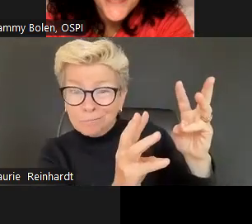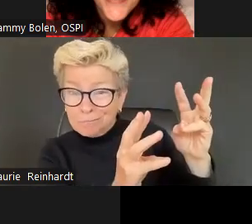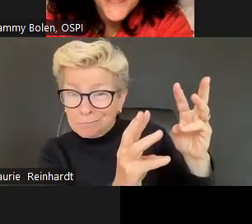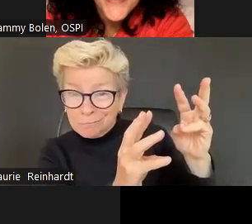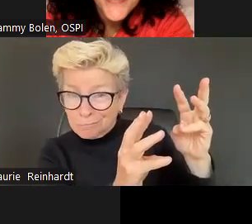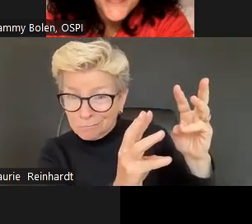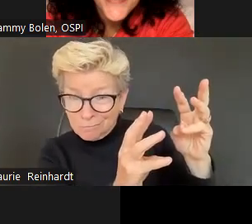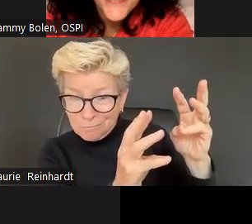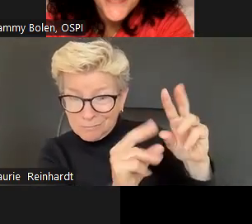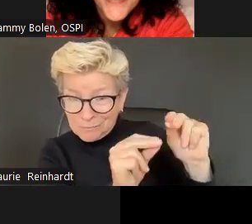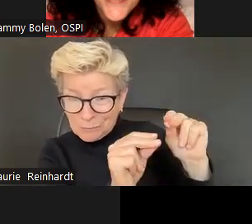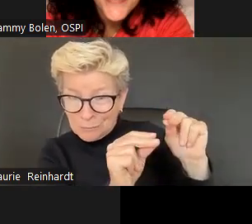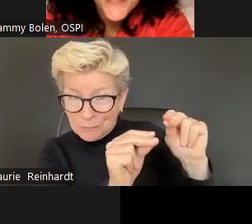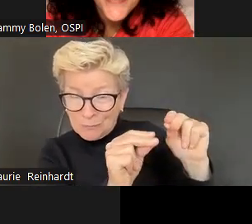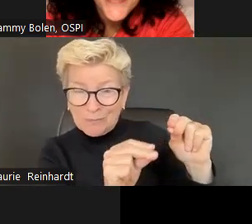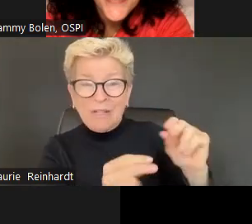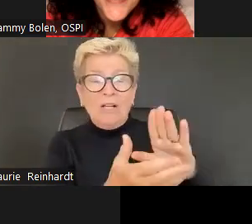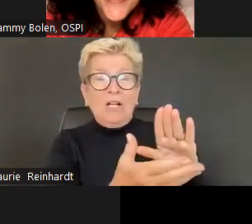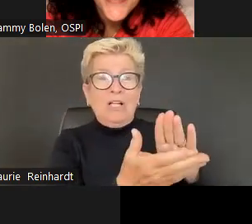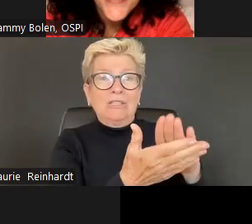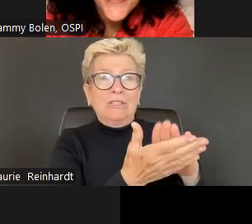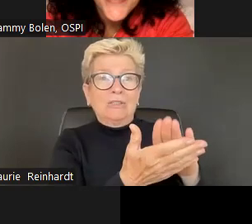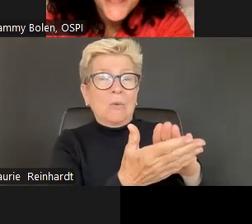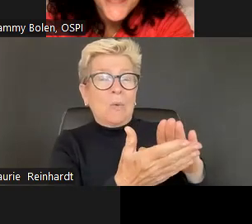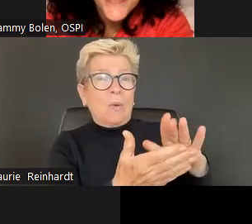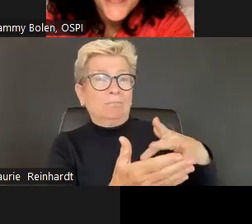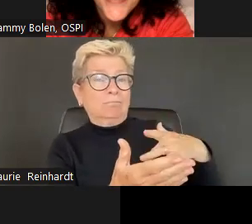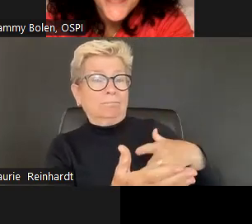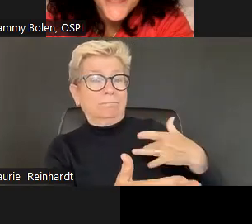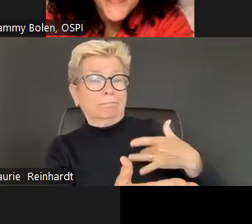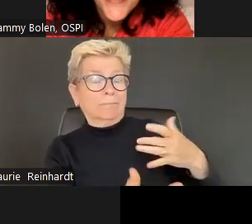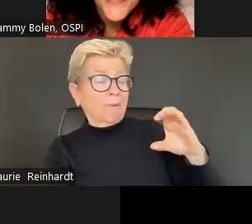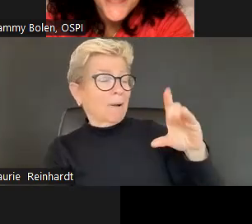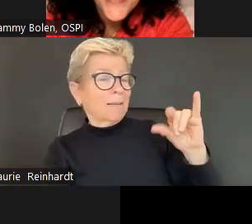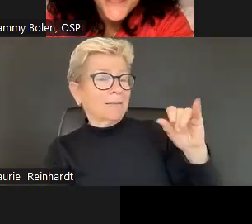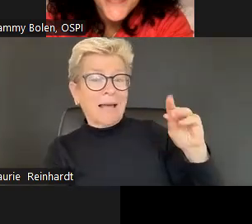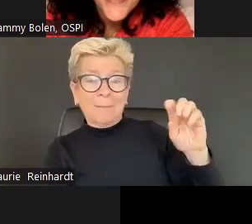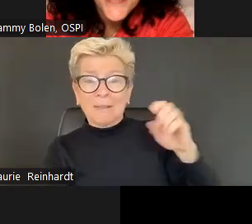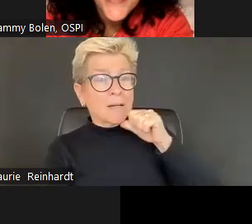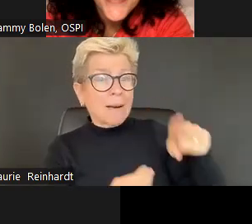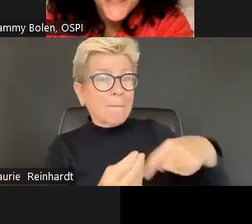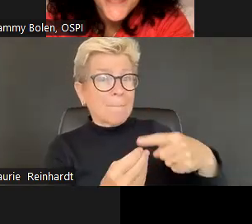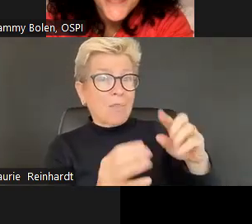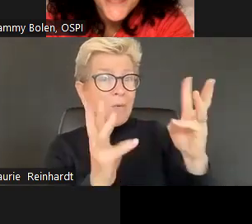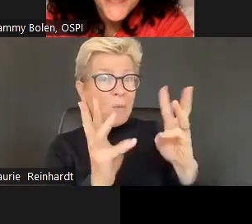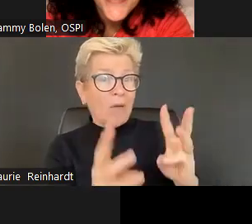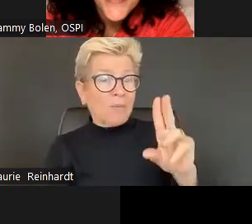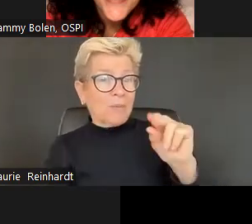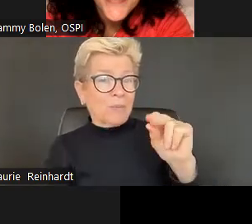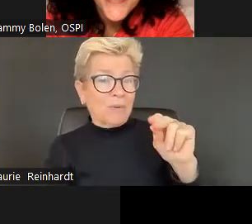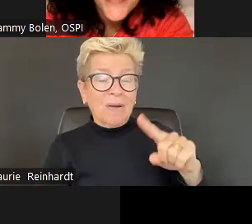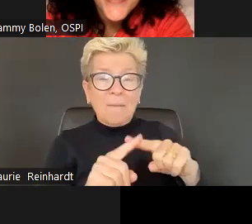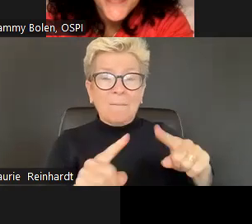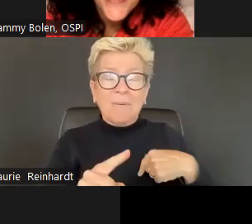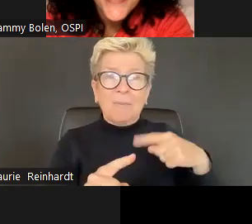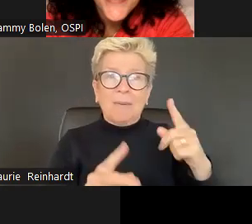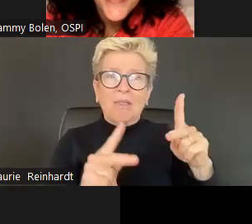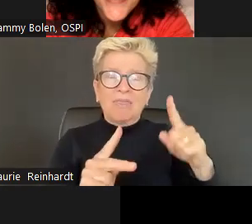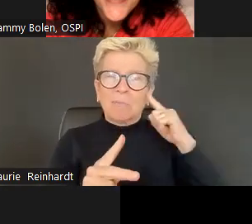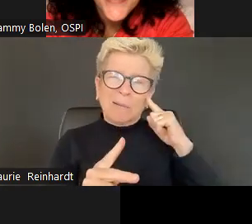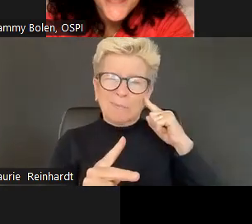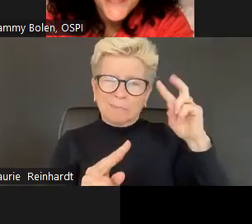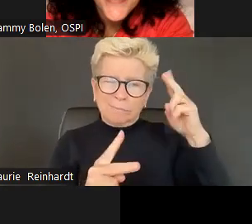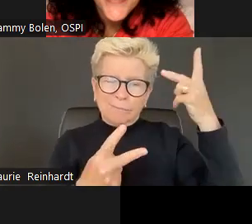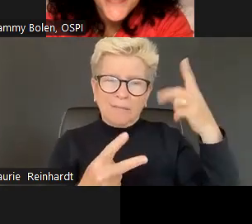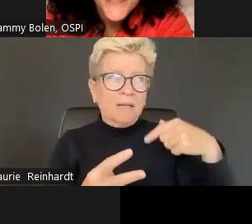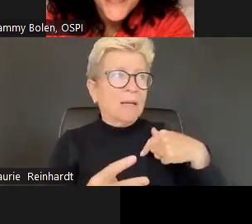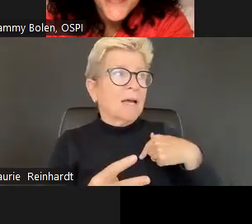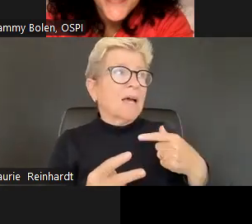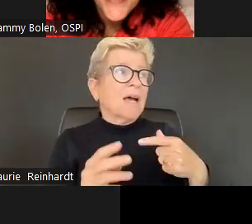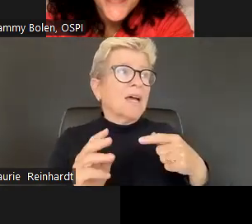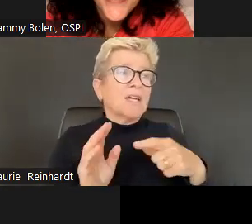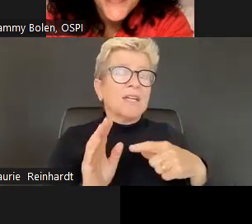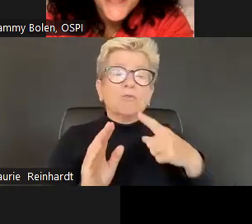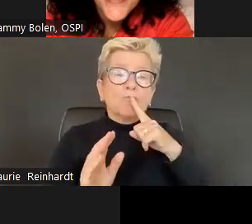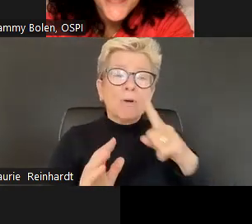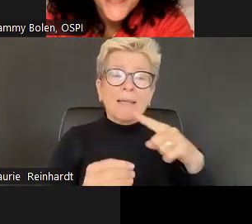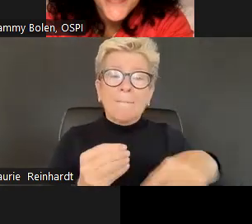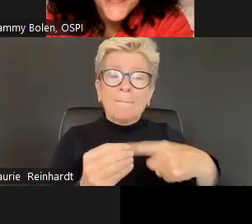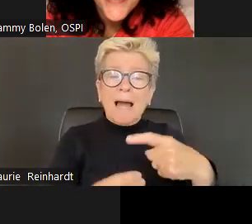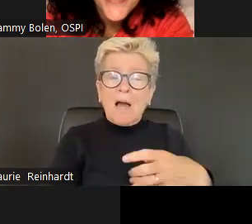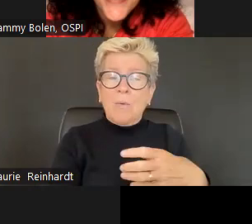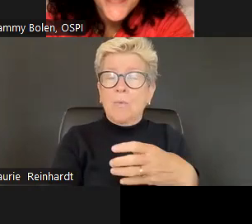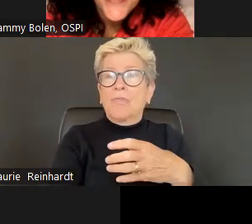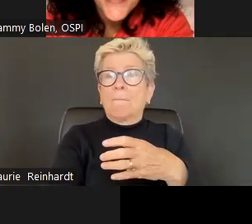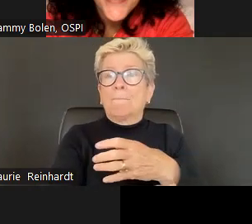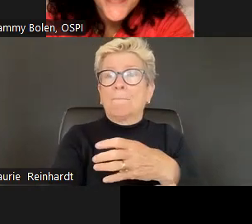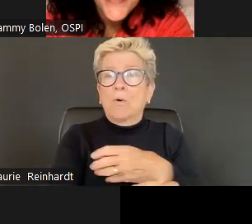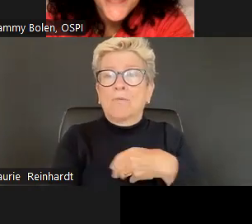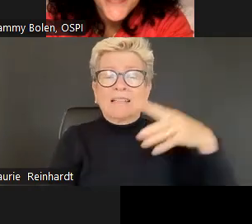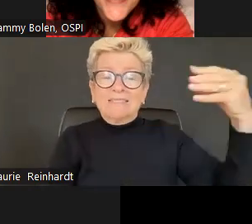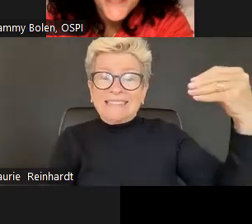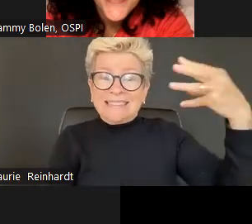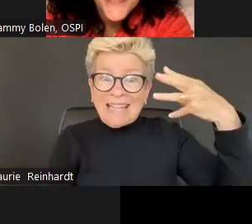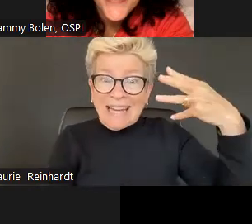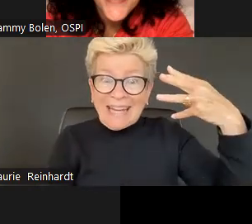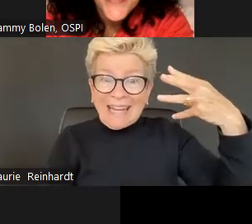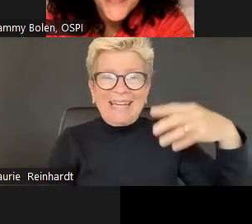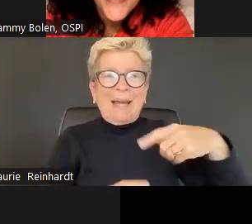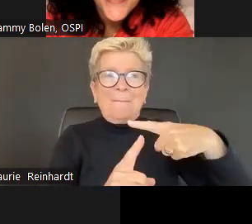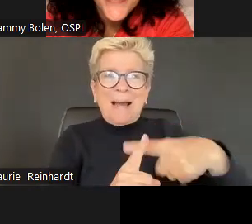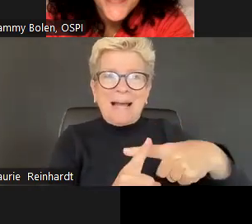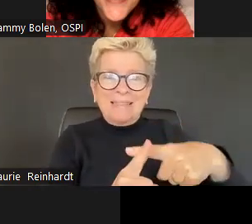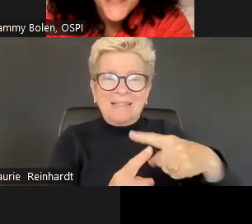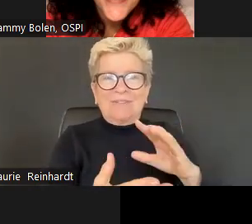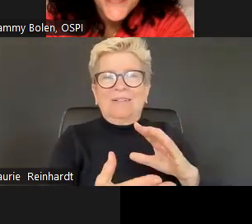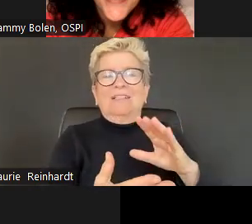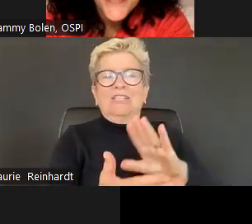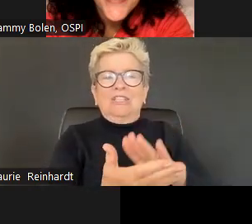Is with our work around school climate. But what exactly is that? Is it about the weather, perhaps? Ah, no.